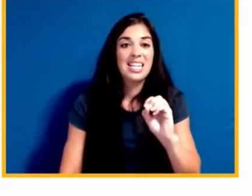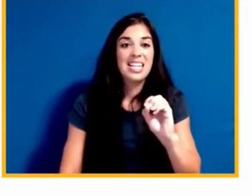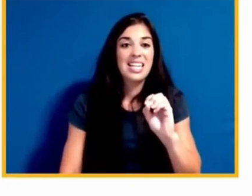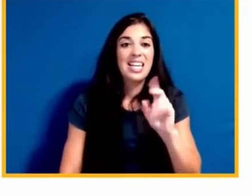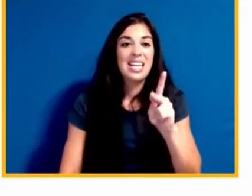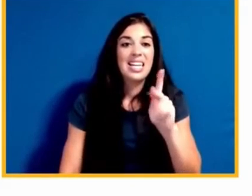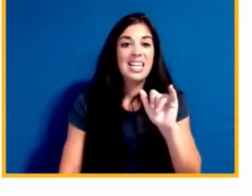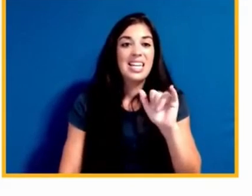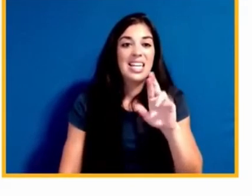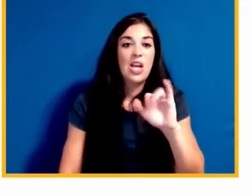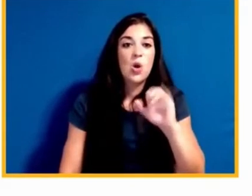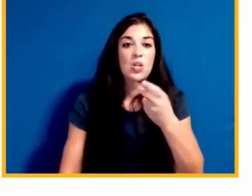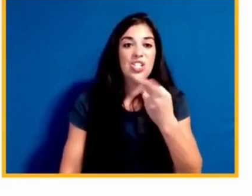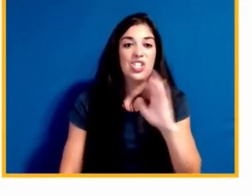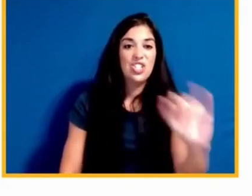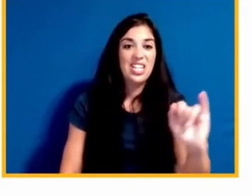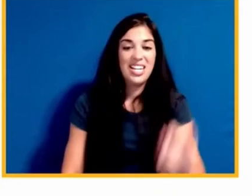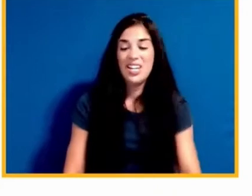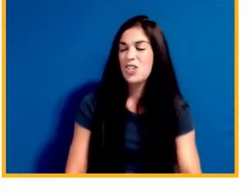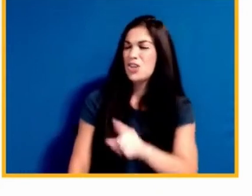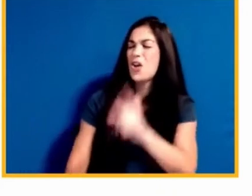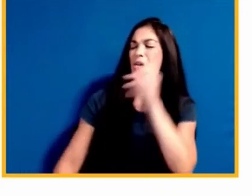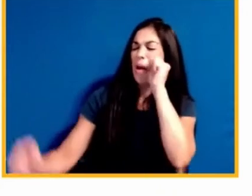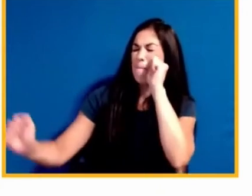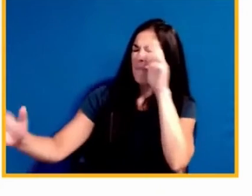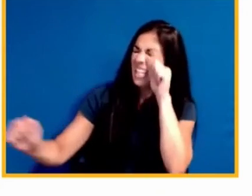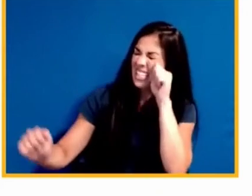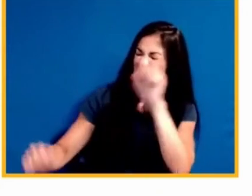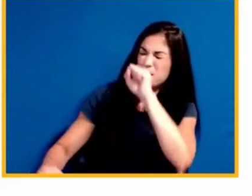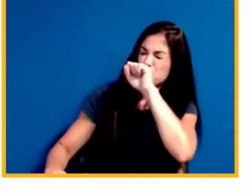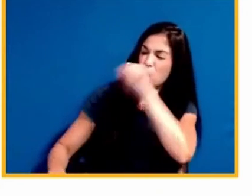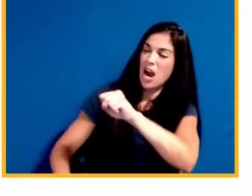Woo! Kiyochii! You're amazing, I love you, I'm your biggest fan!